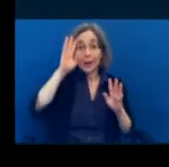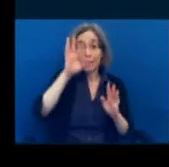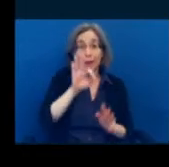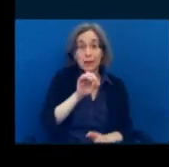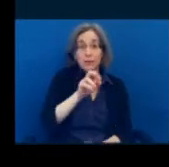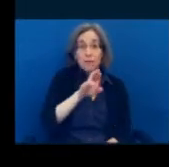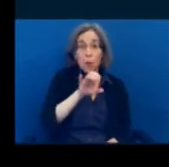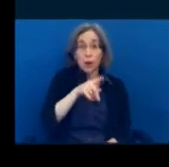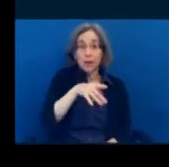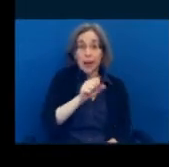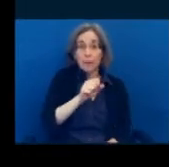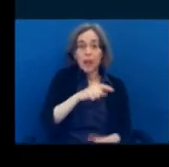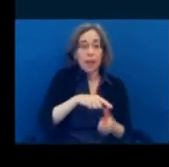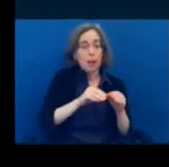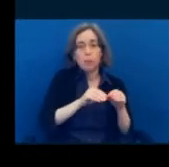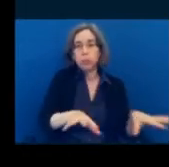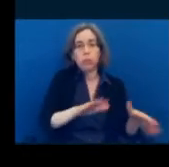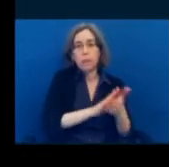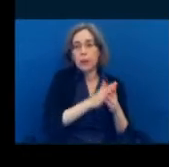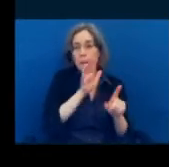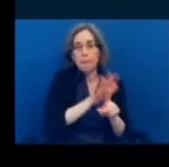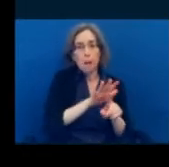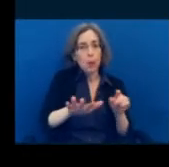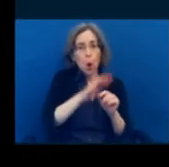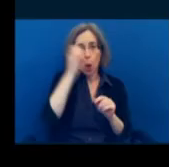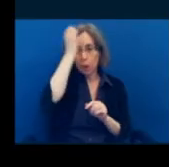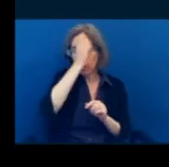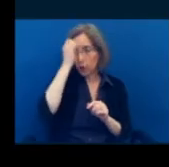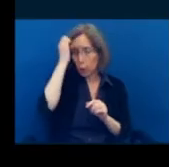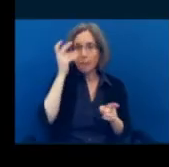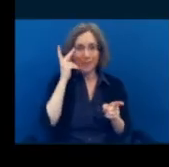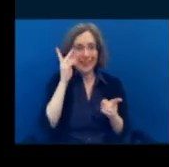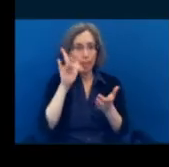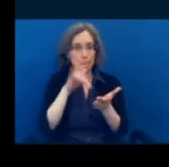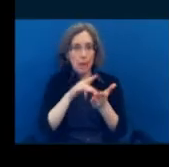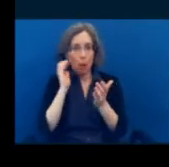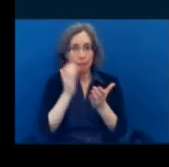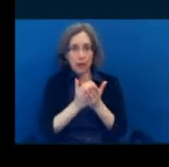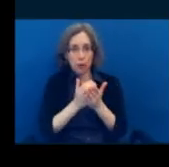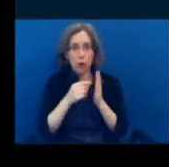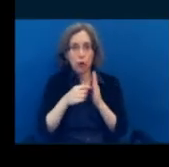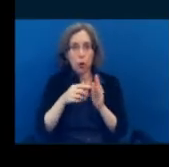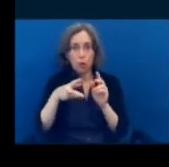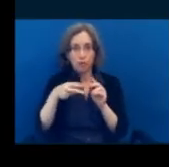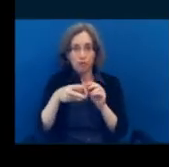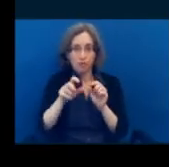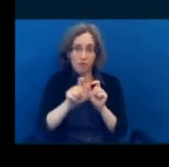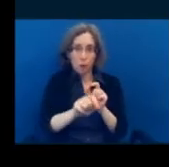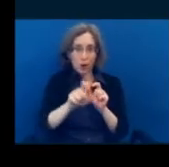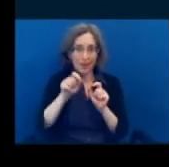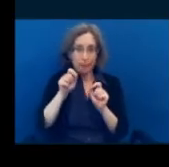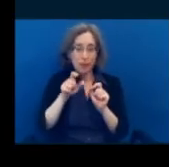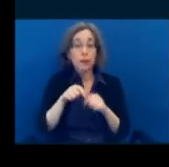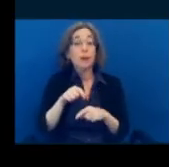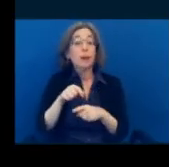USED ALL OVER EUROPE. CAN YOU SEE THEM IN THE CENTER PICTURE. SINCE IT WAS ILLEGAL FOR MIDWIVES TO USE THEM, MEN SLOWLY